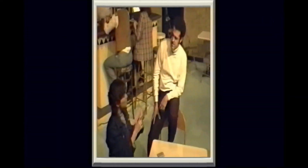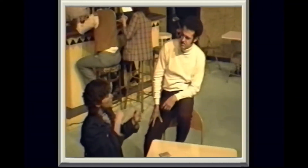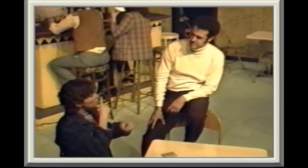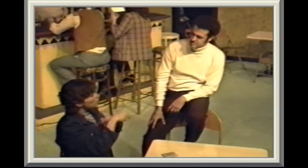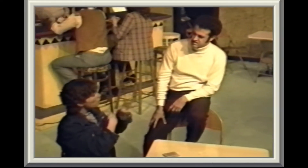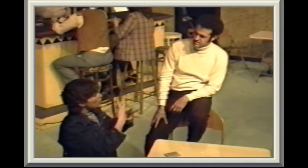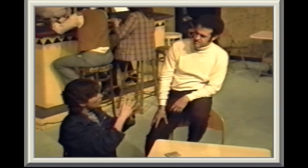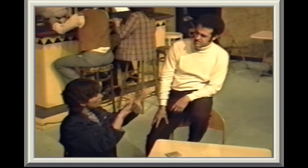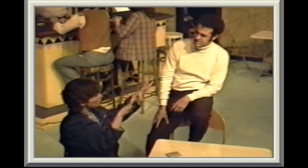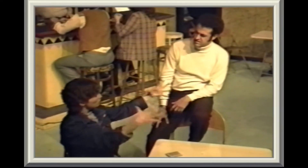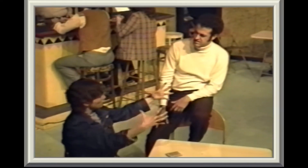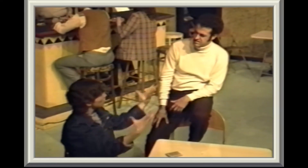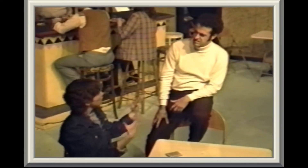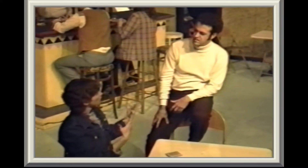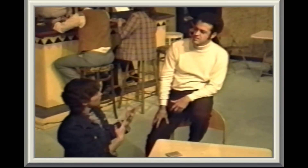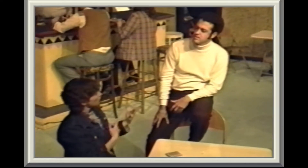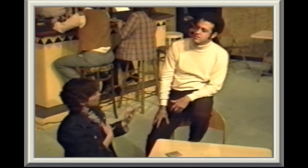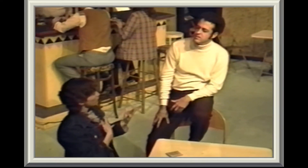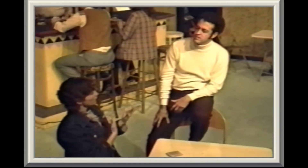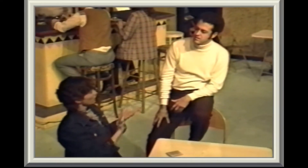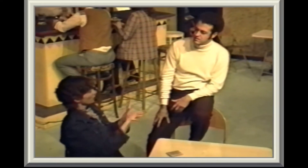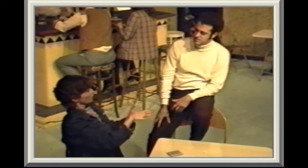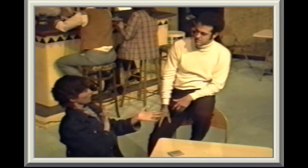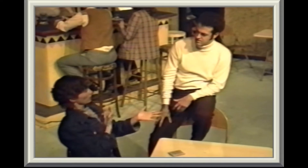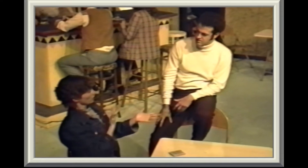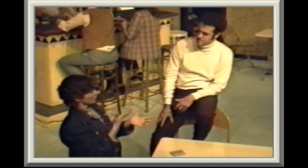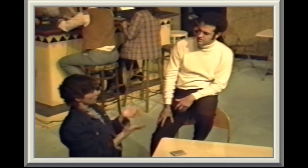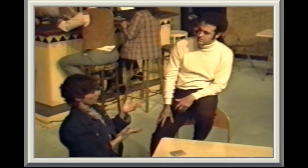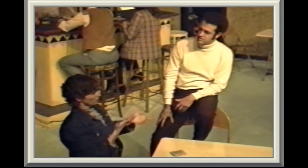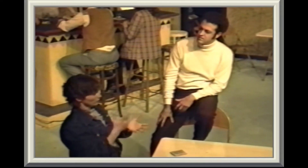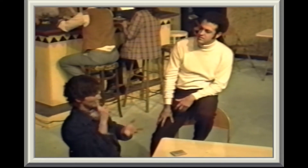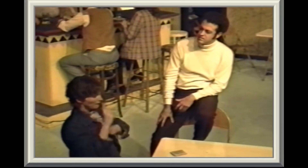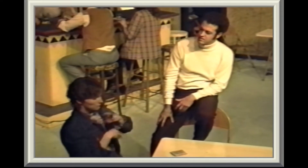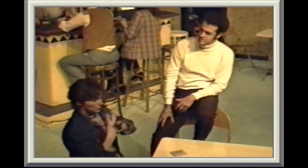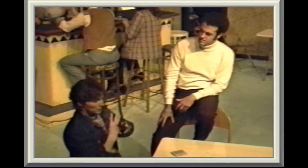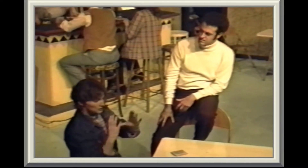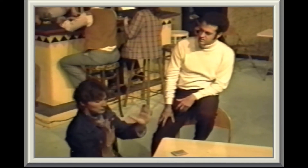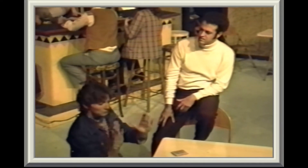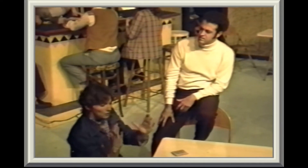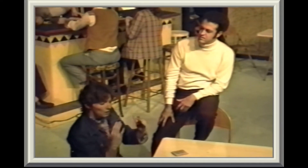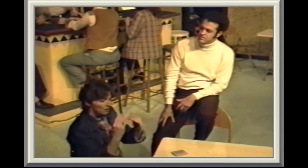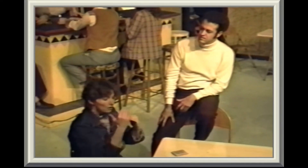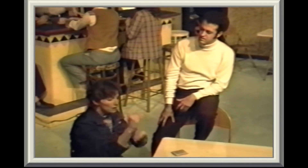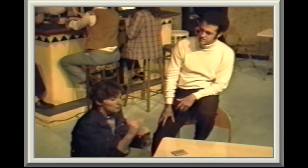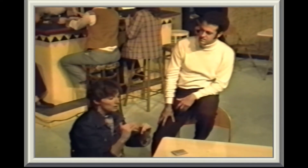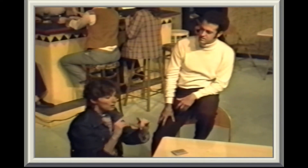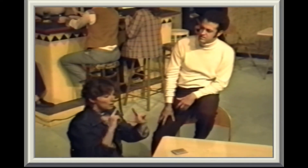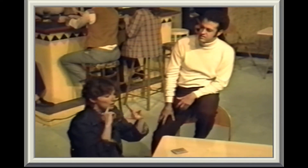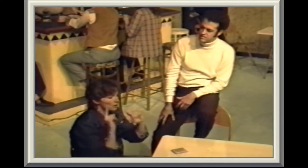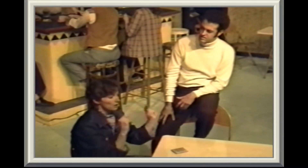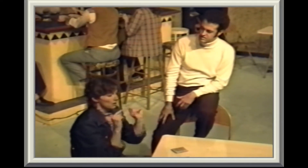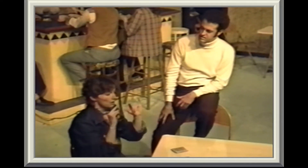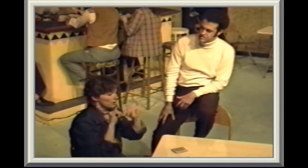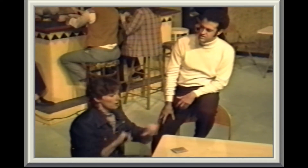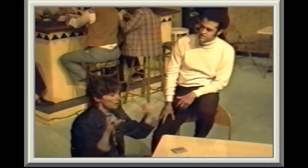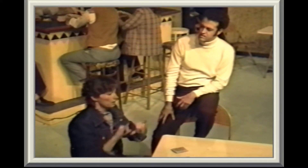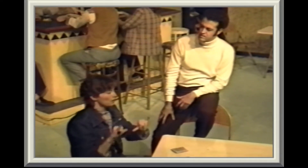You know, you have the whole world. I feel excluded, but in my deaf world, it's smaller. It's limited.